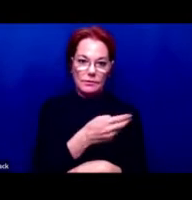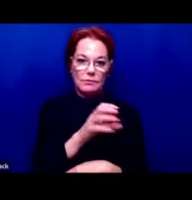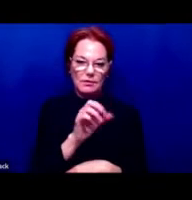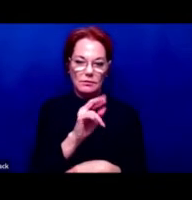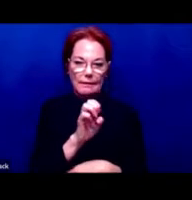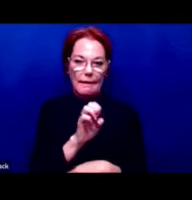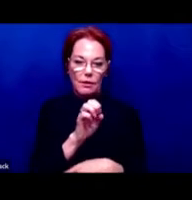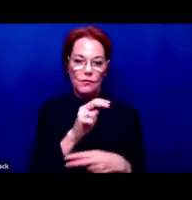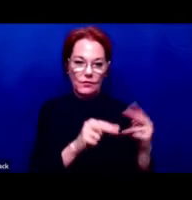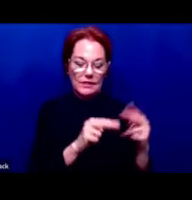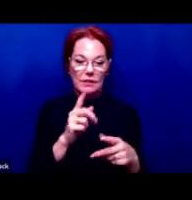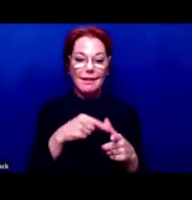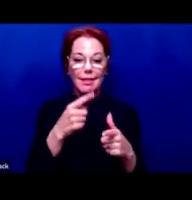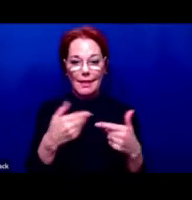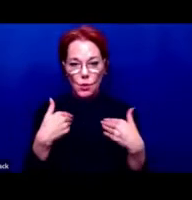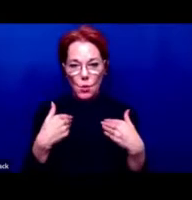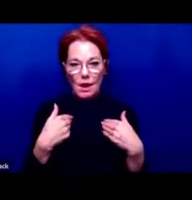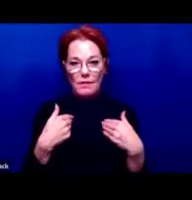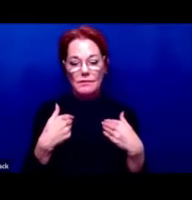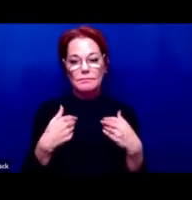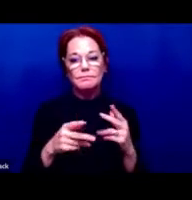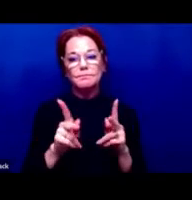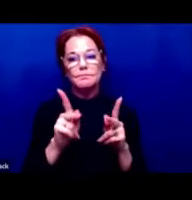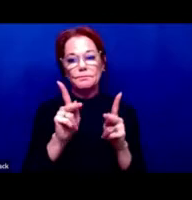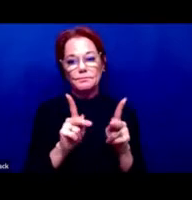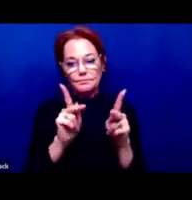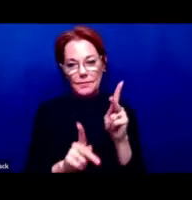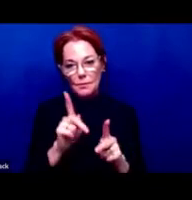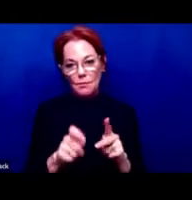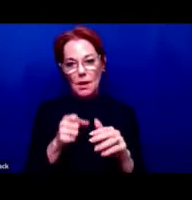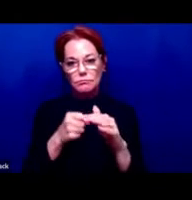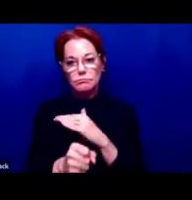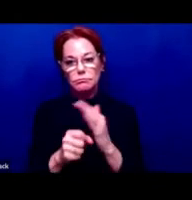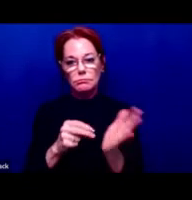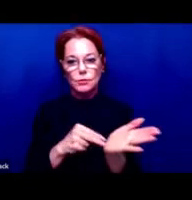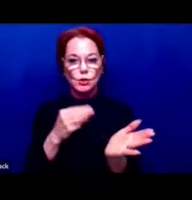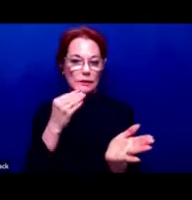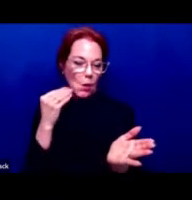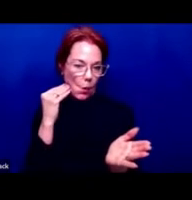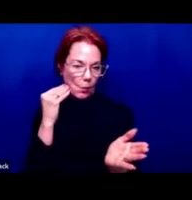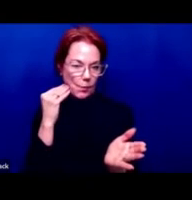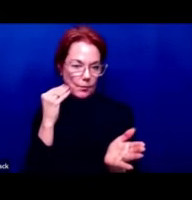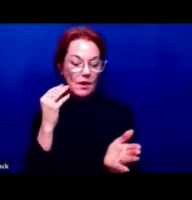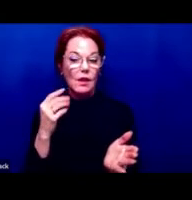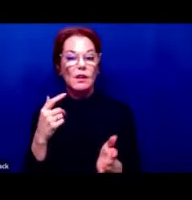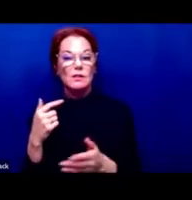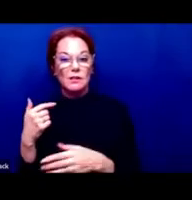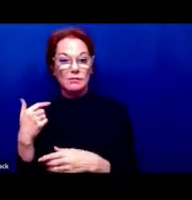have those individuals that have to go into a nursing home. And so over the time of just following individuals for about